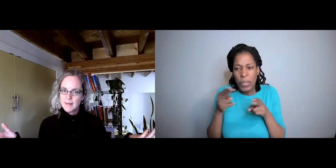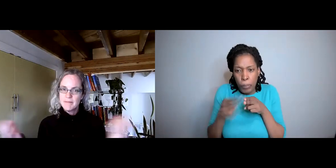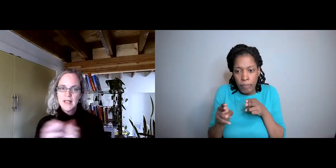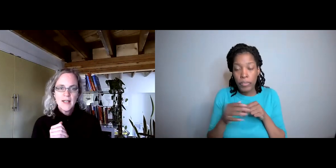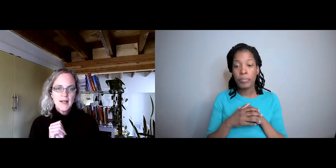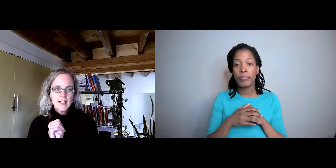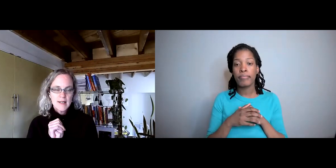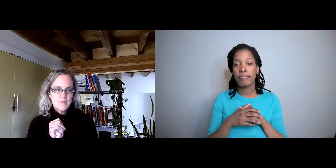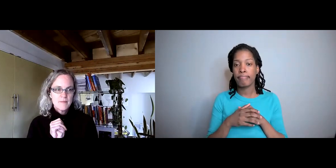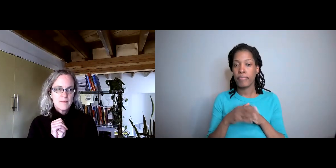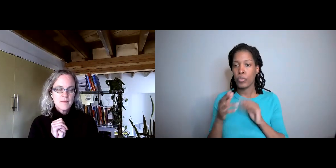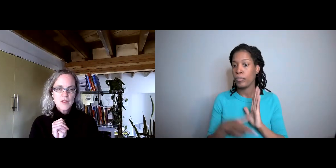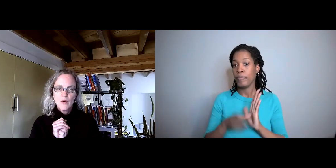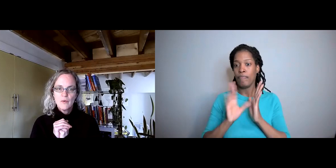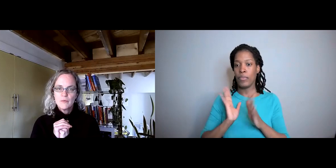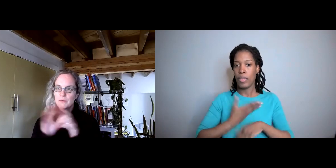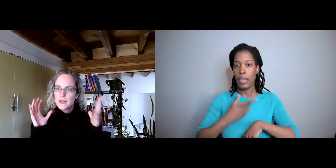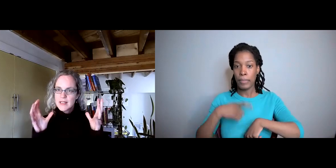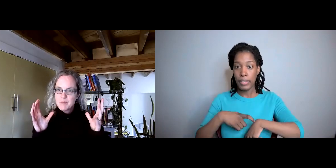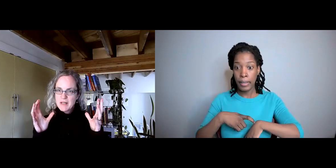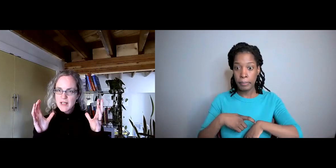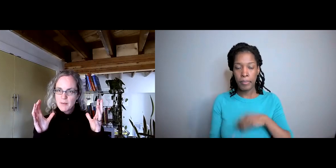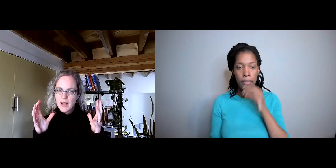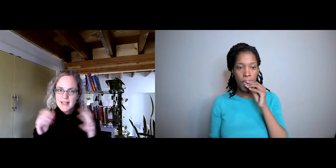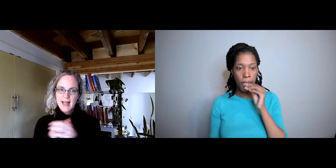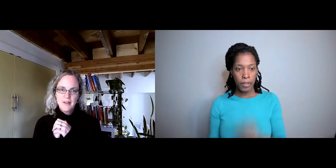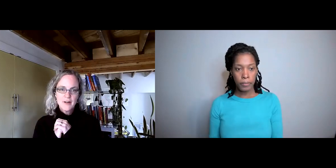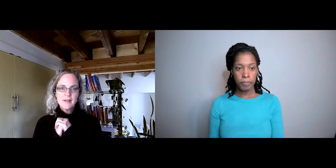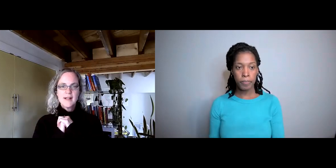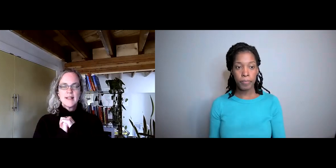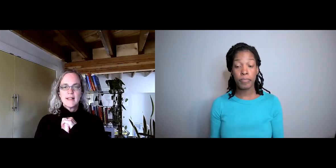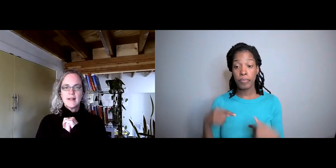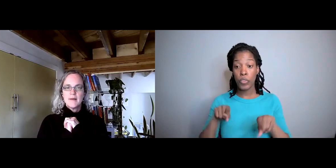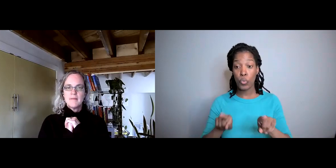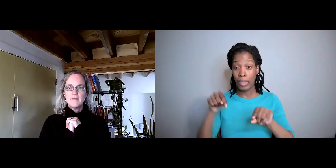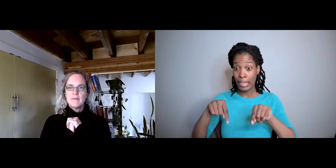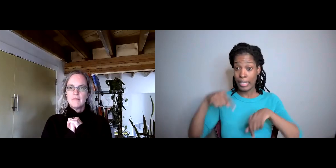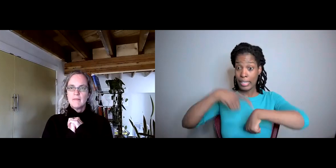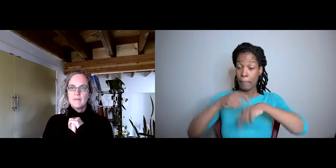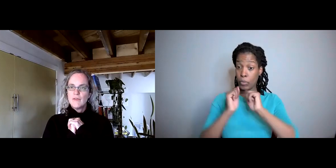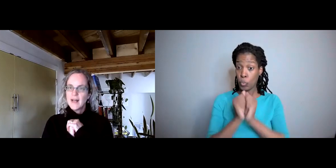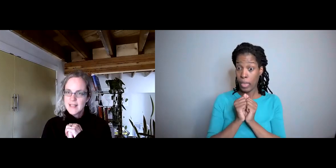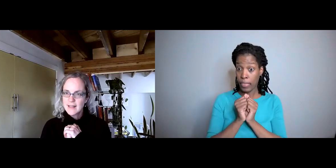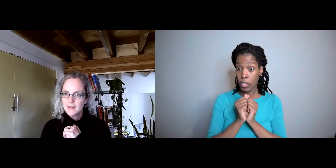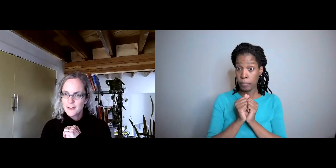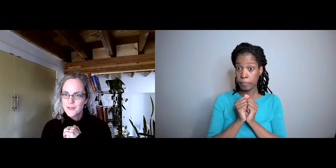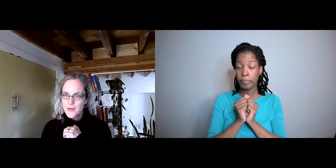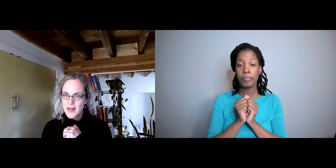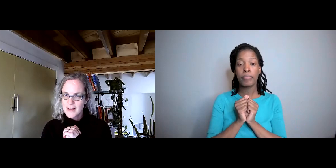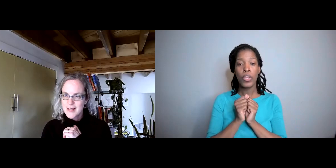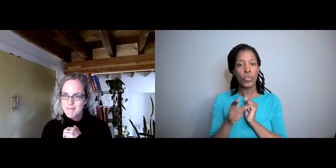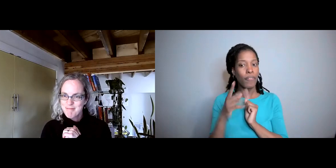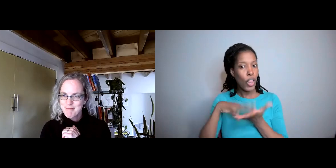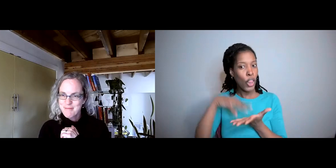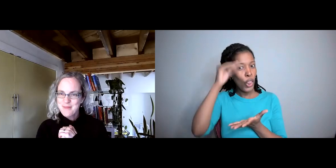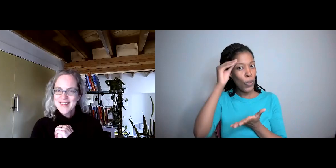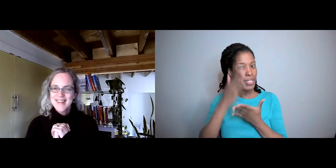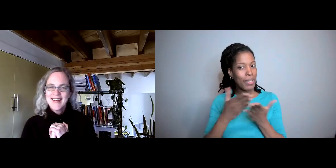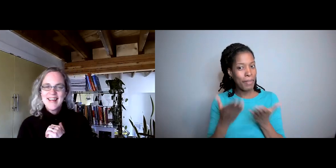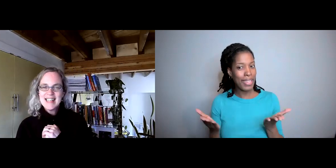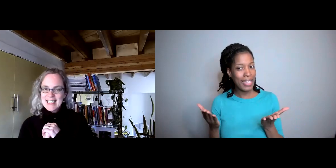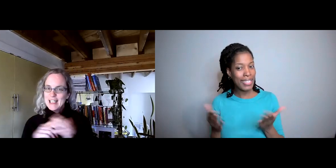So during this bit of time we had together you've ideally learned a few things ideally.